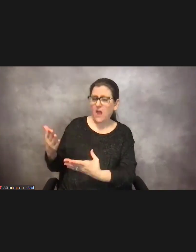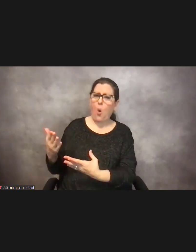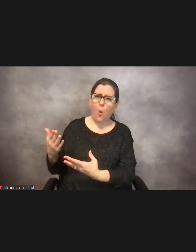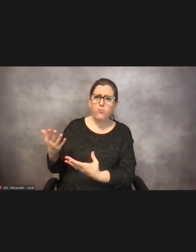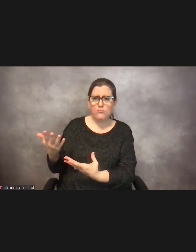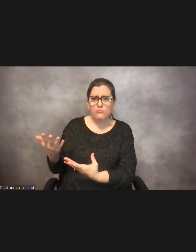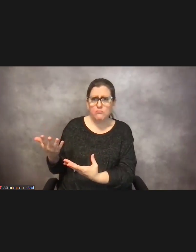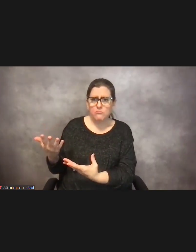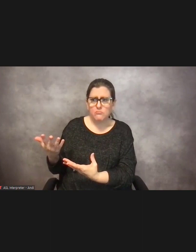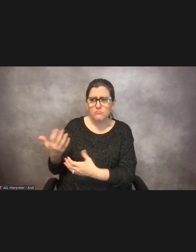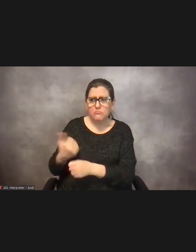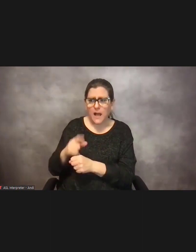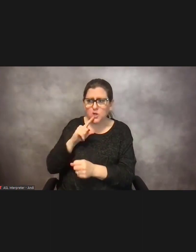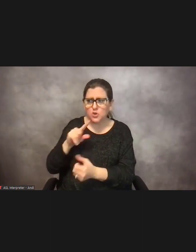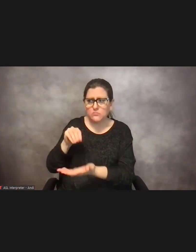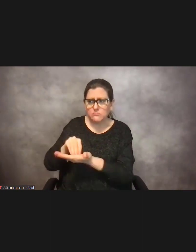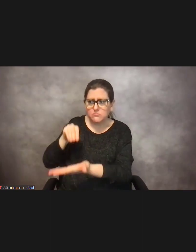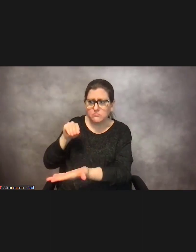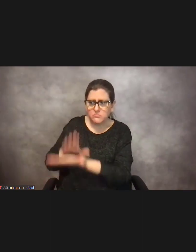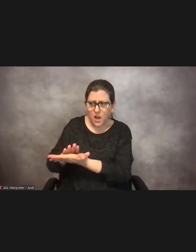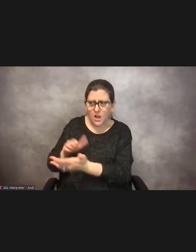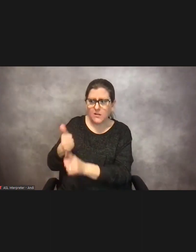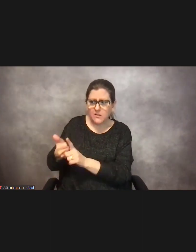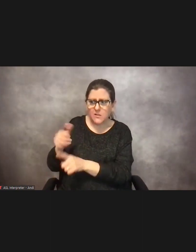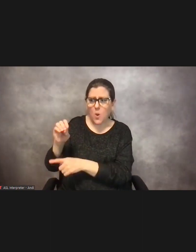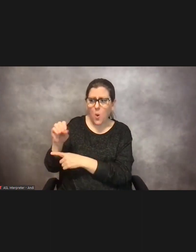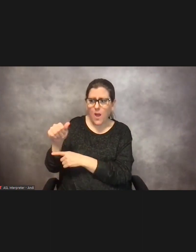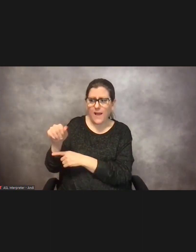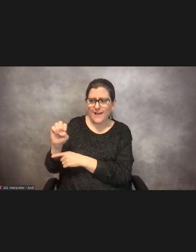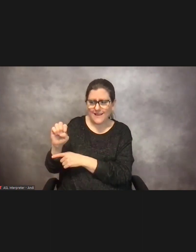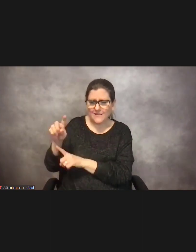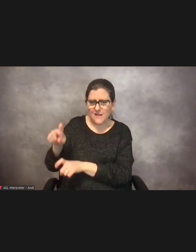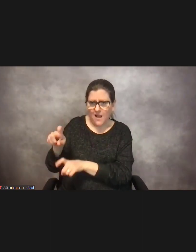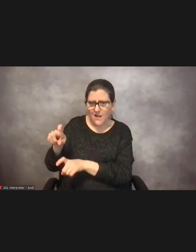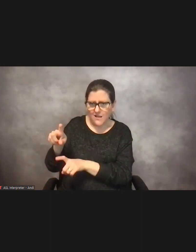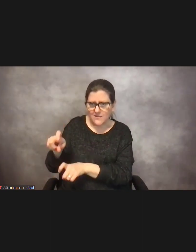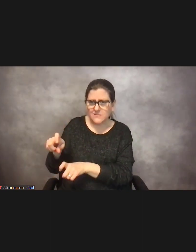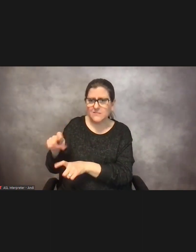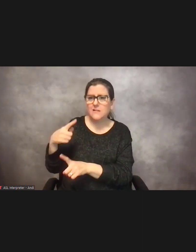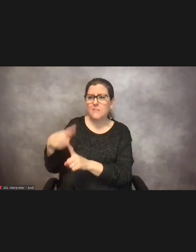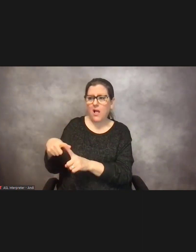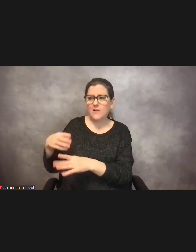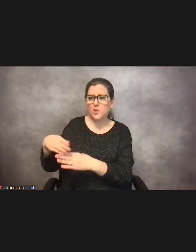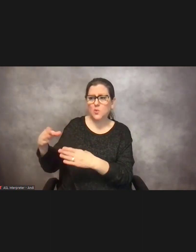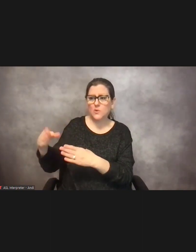you want to make sure that you have documentation that it was an OAE